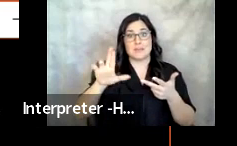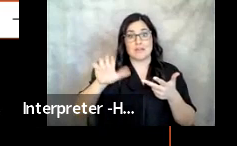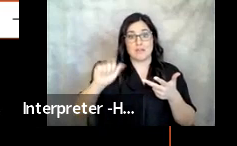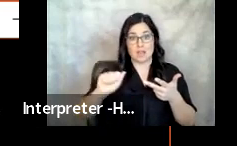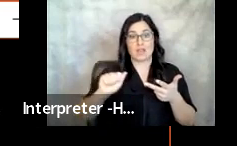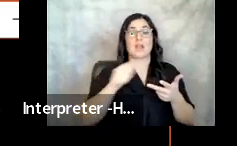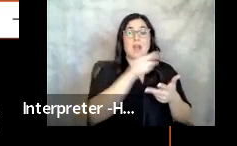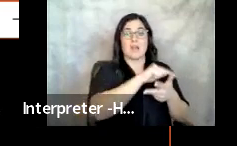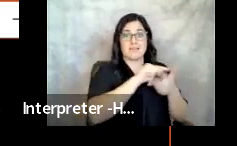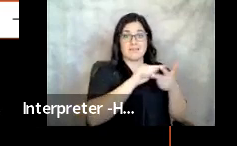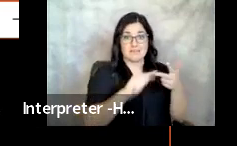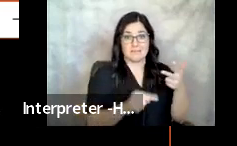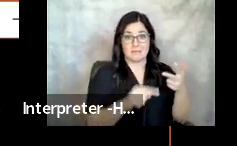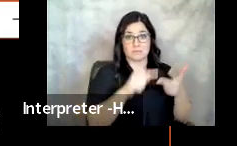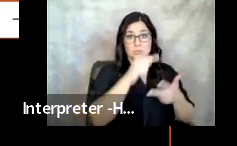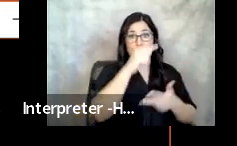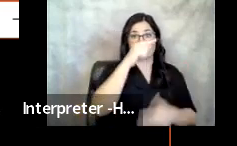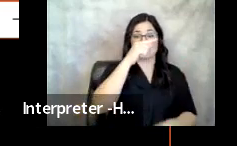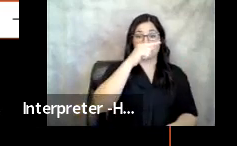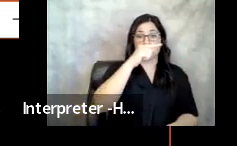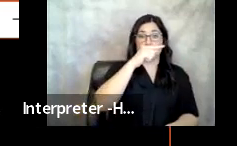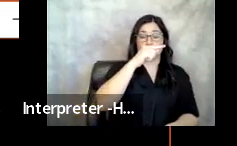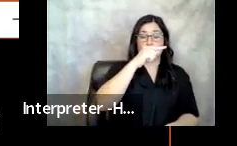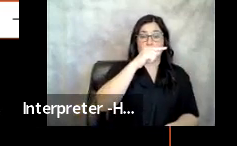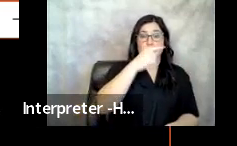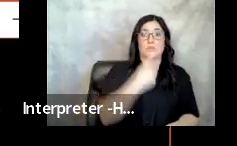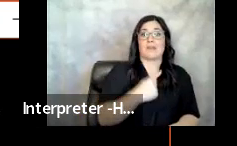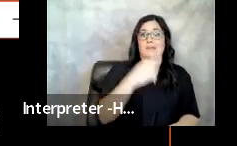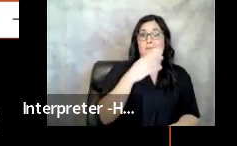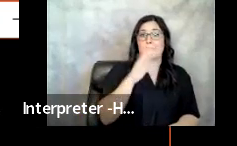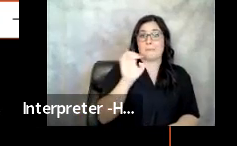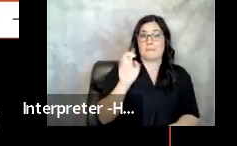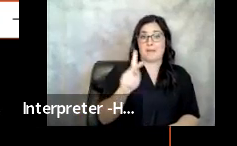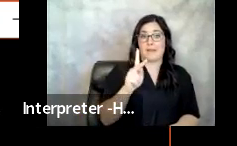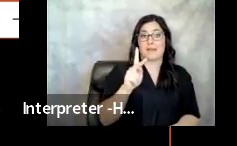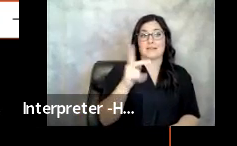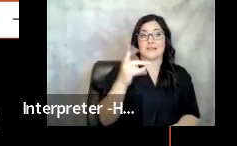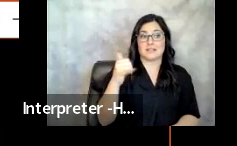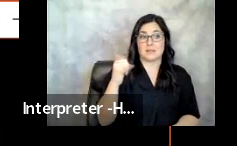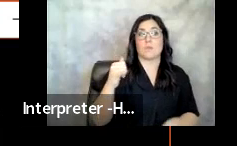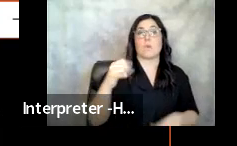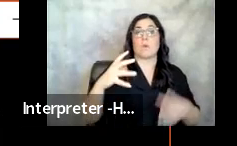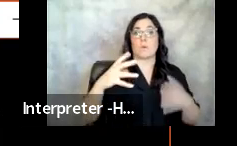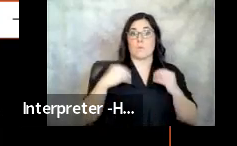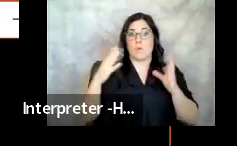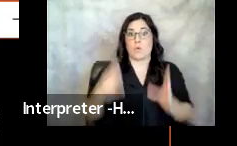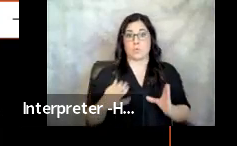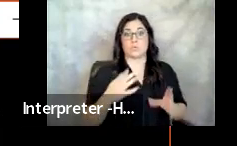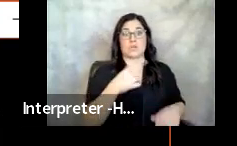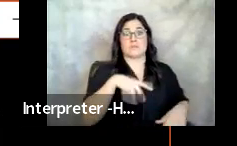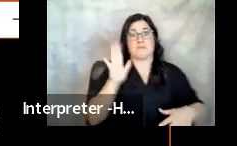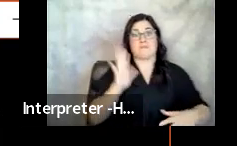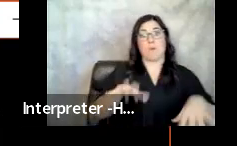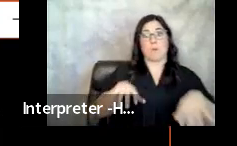Red, black and yellow. Aboriginal. Owners. And become the. Heritage. Of the dominant world races.